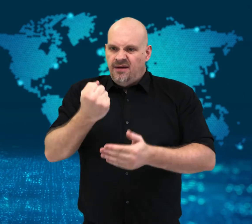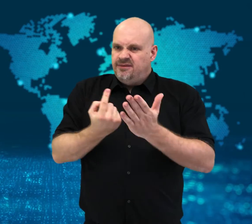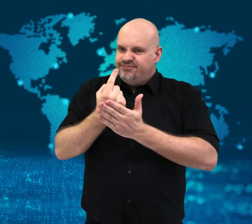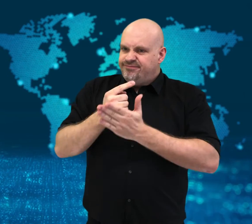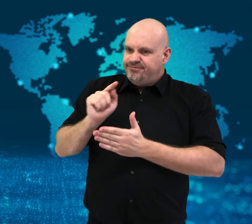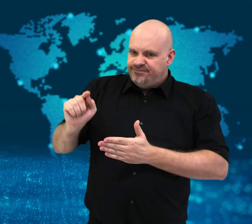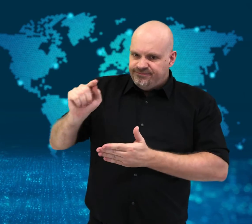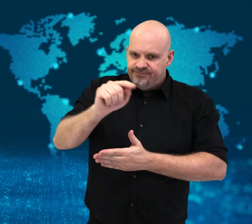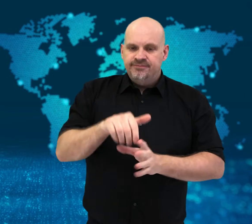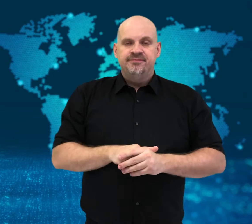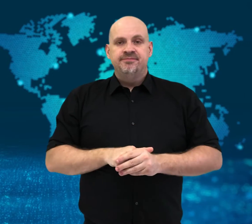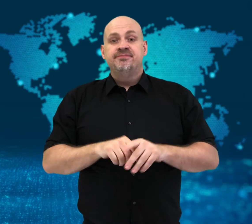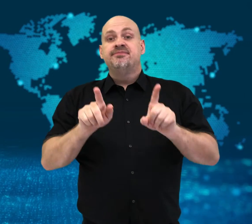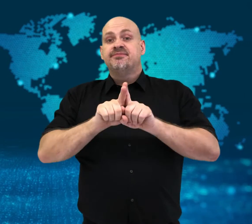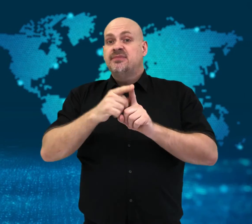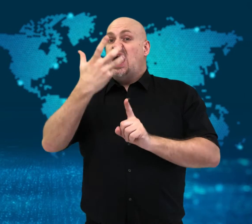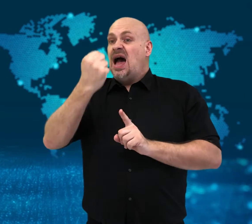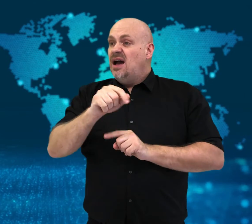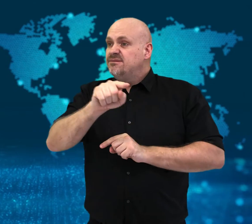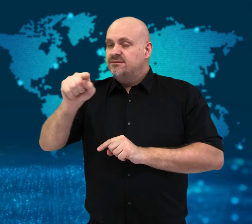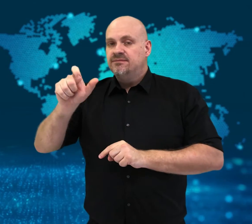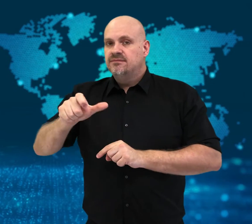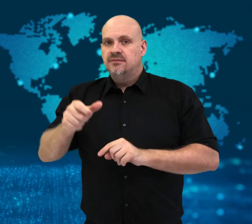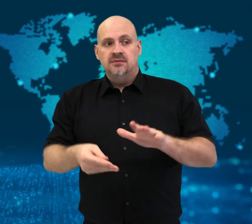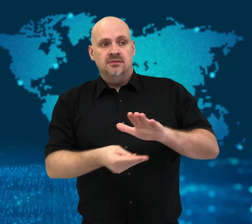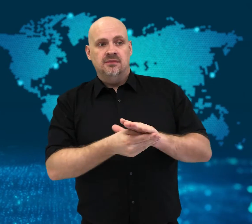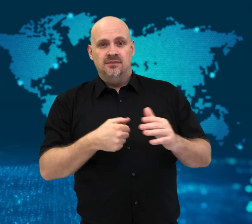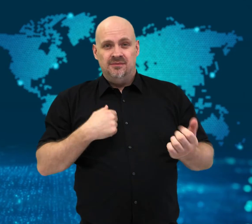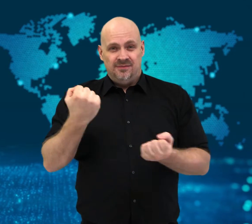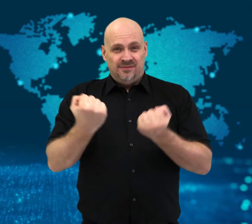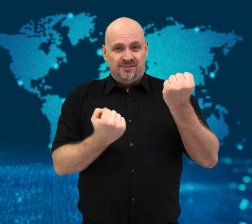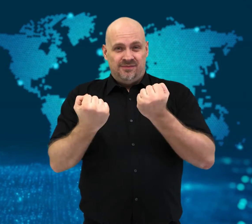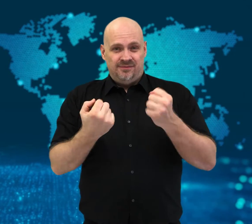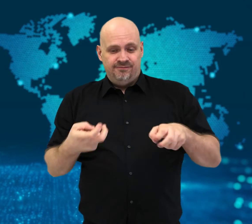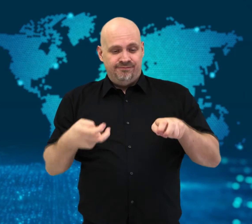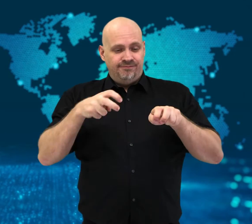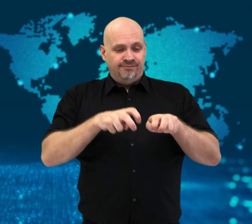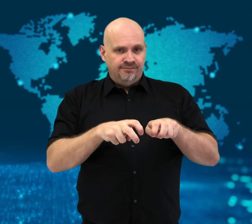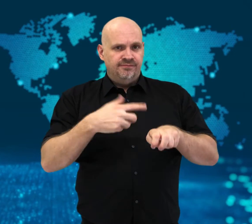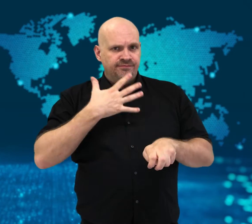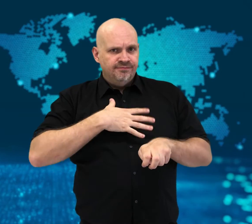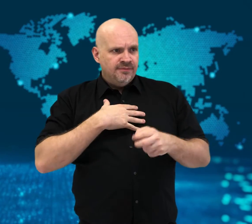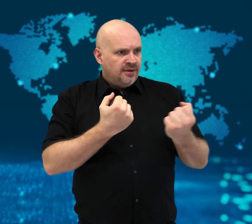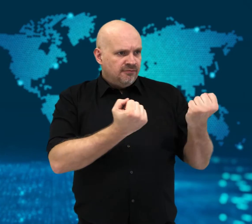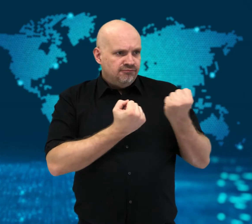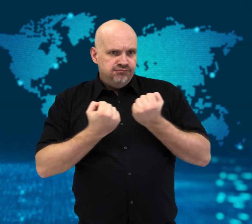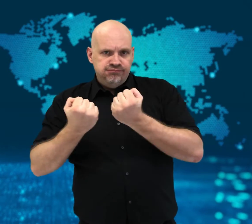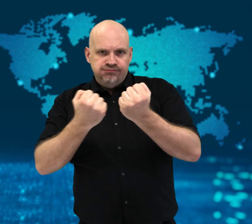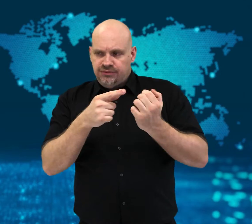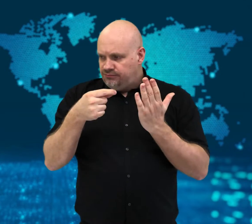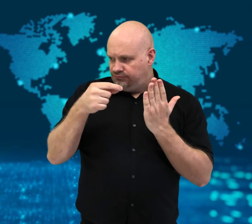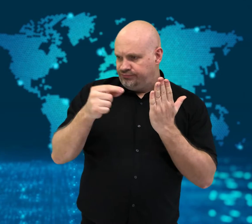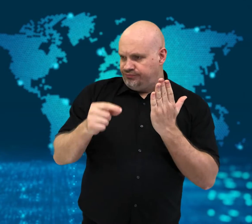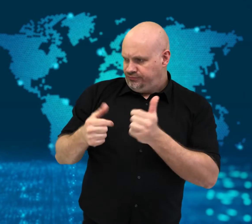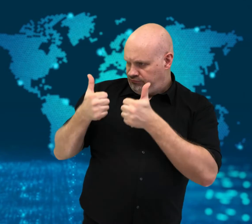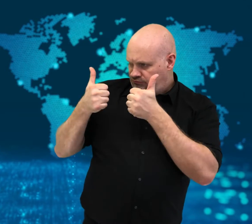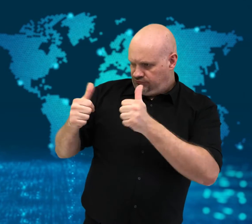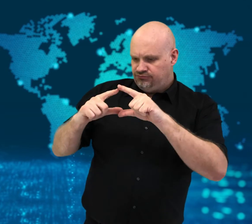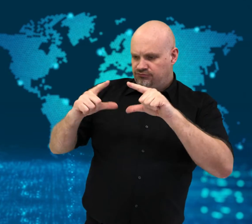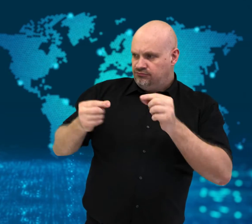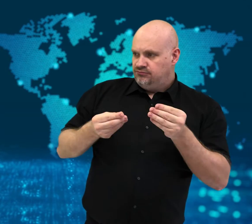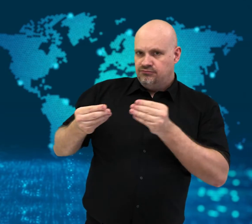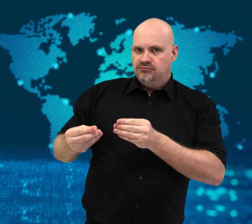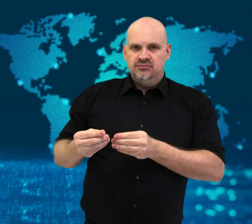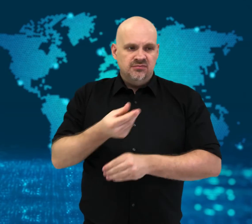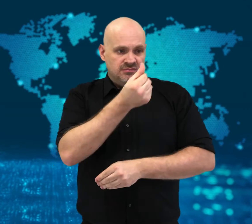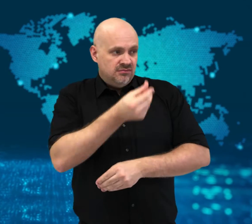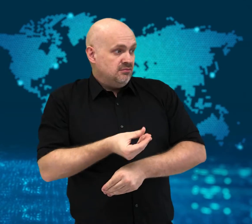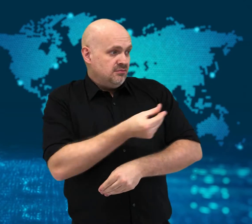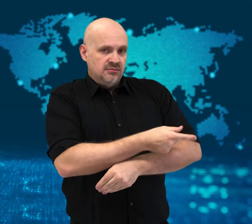Others bribe examiners for a license without taking a test.